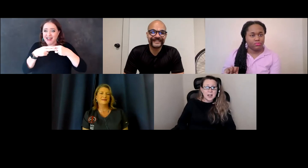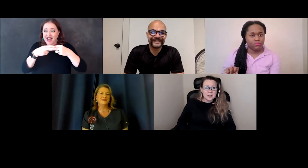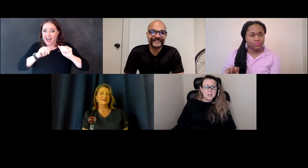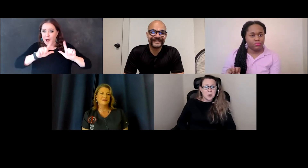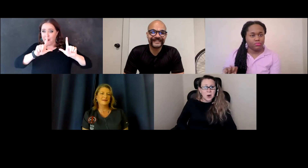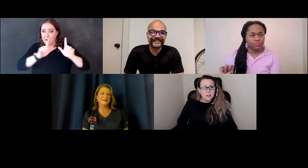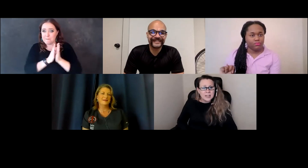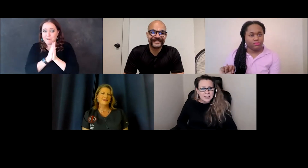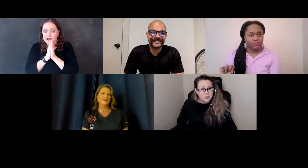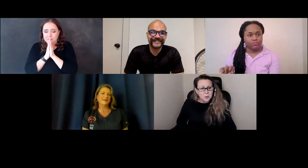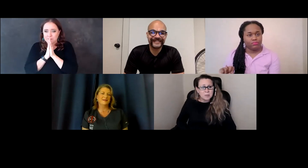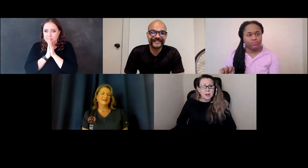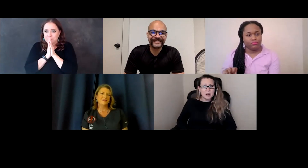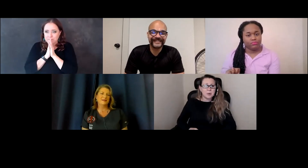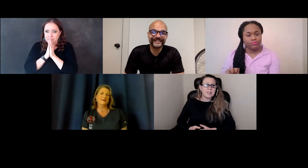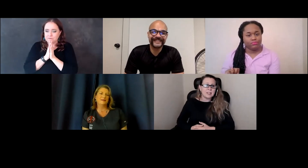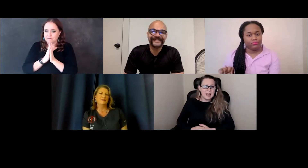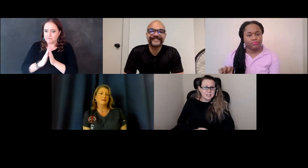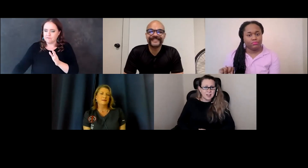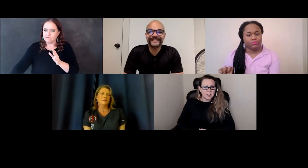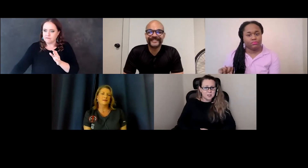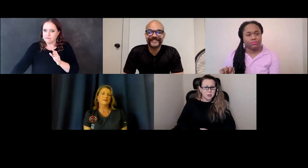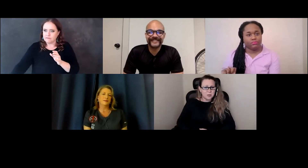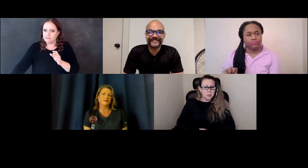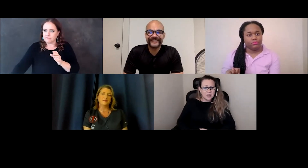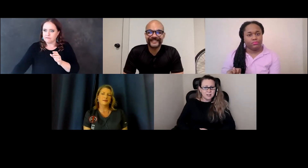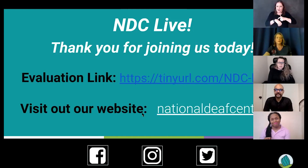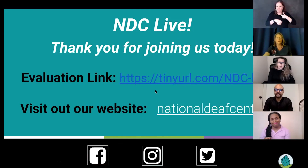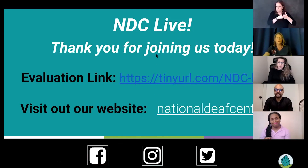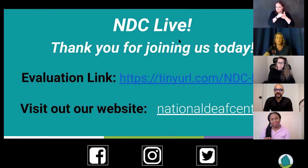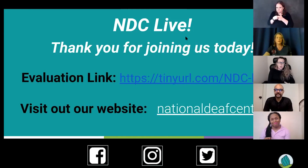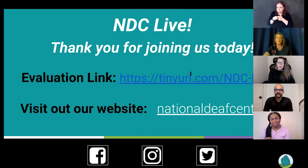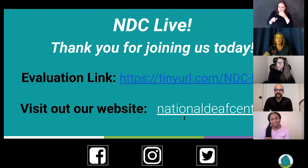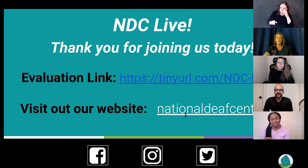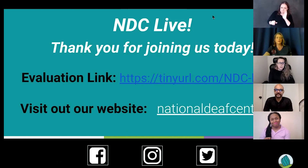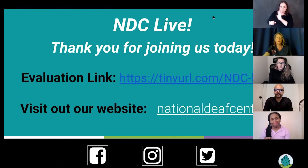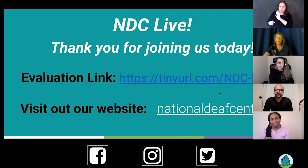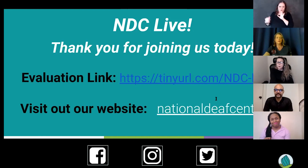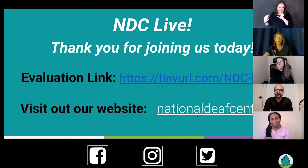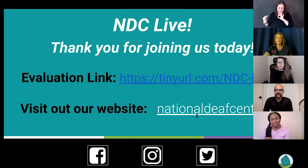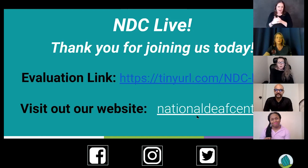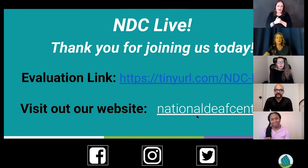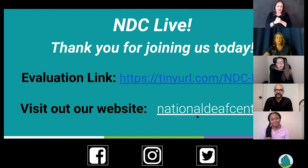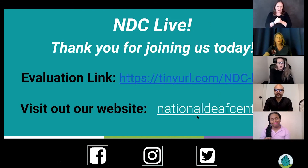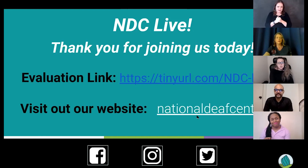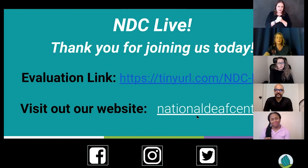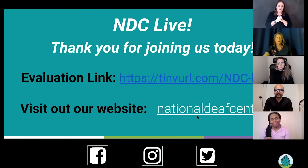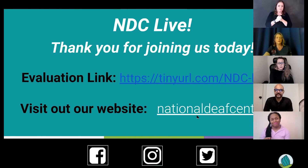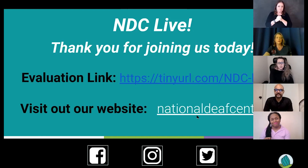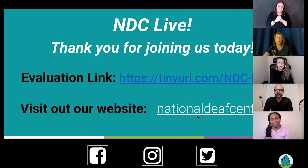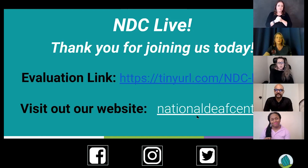All right. So participants, make sure you jot down these two codes. Very important to get these clock hours for you. Okay. I hope you all gained critical information today. I know I learned so much. I would love to keep this going I feel we could go much longer with this panel today. I hate we feel rushed I blinked and I almost missed it.